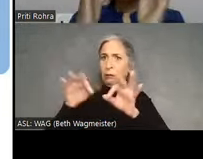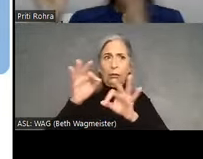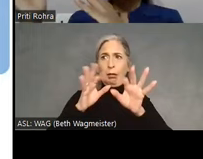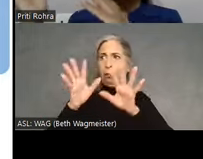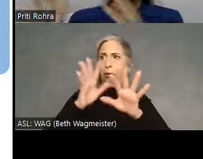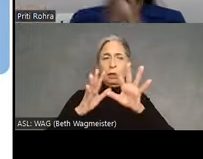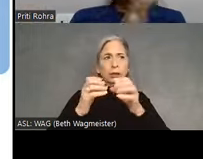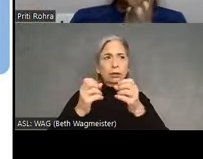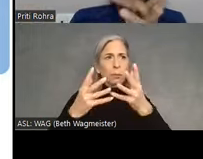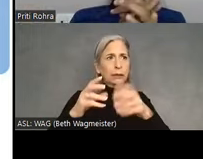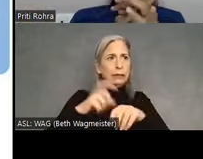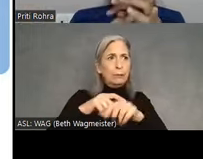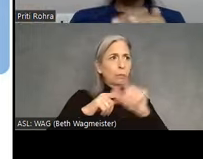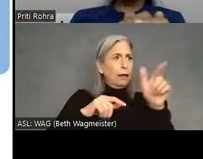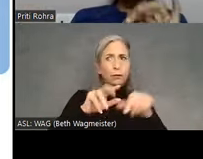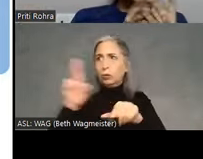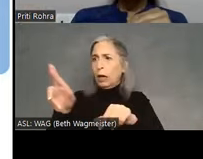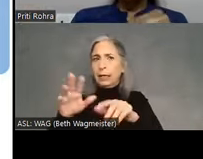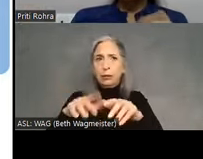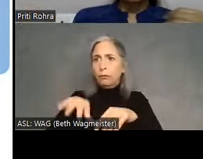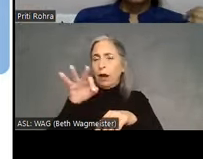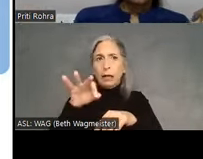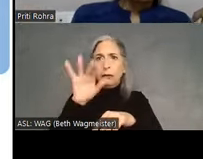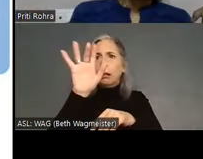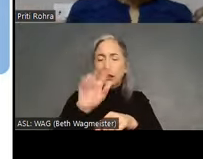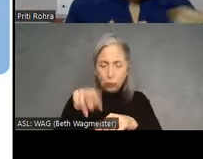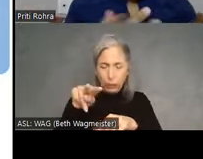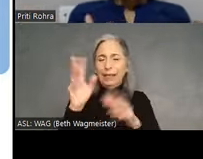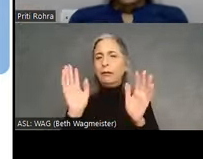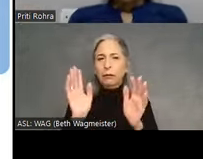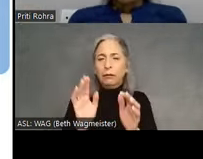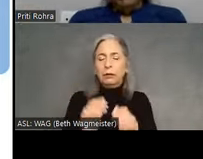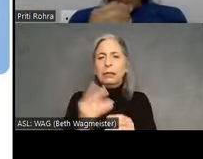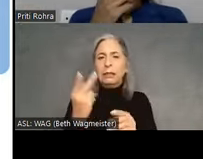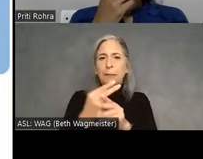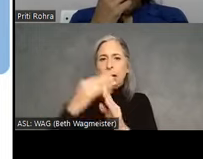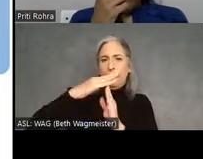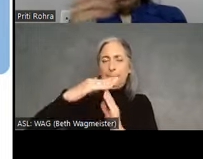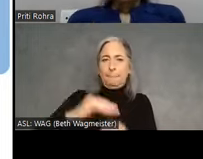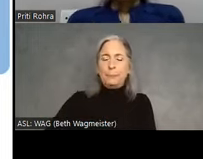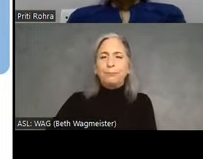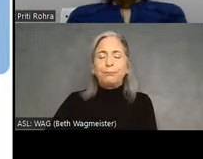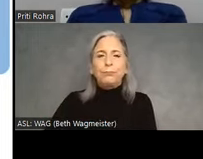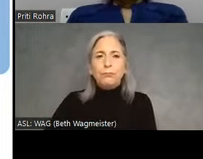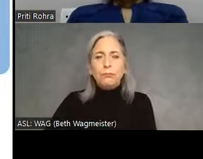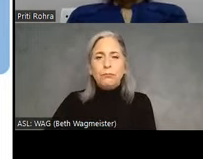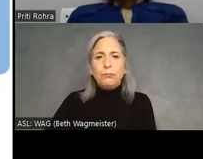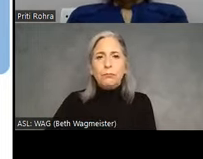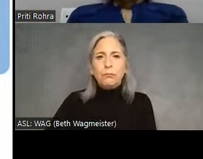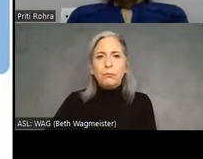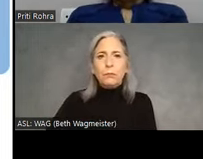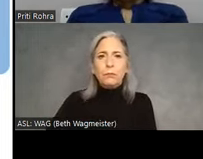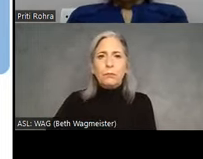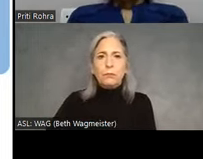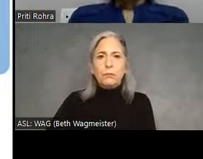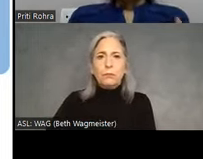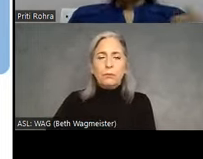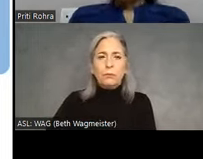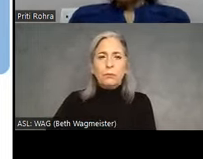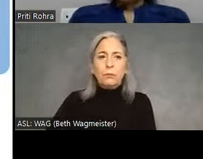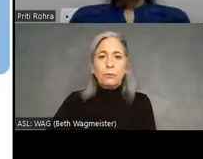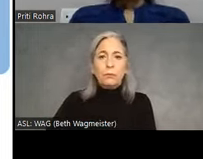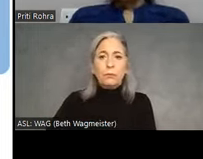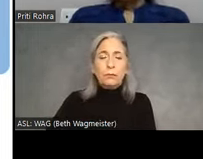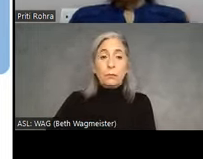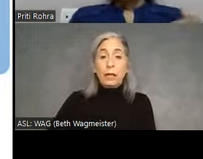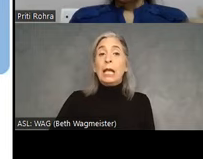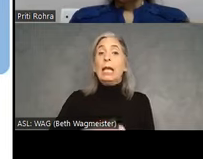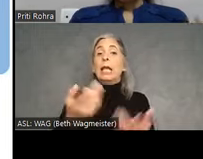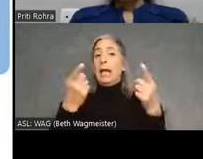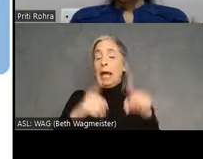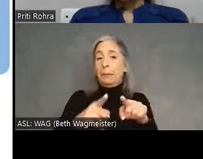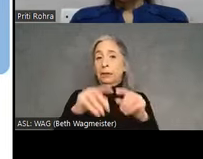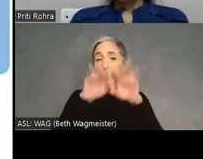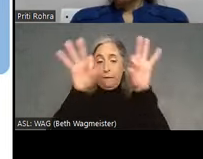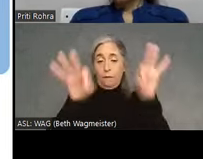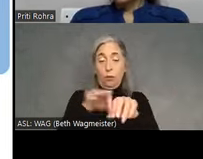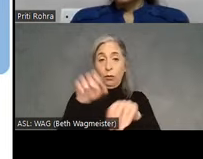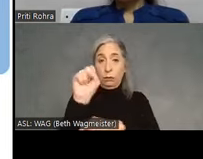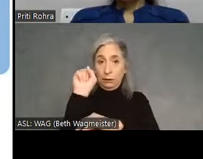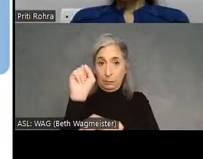much from left to right in order to read it. When a form is submitted most forms today would